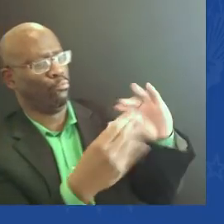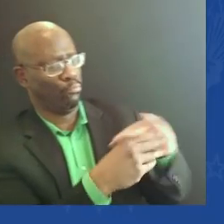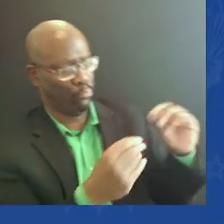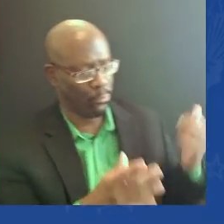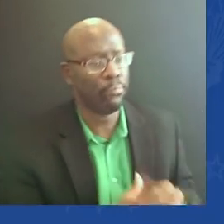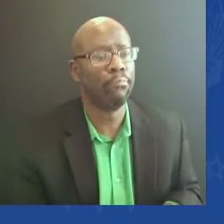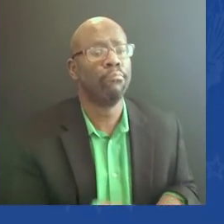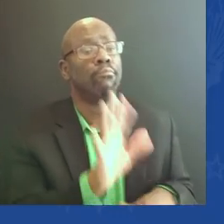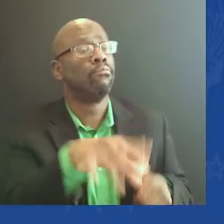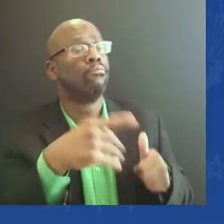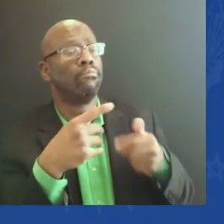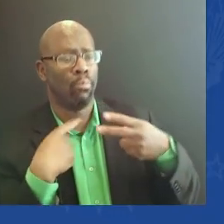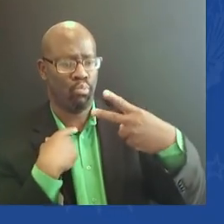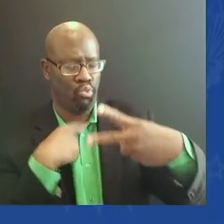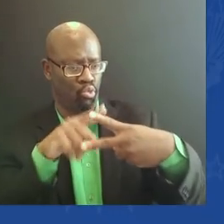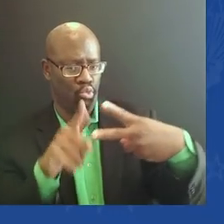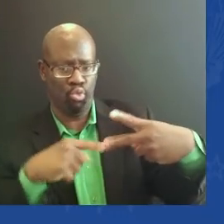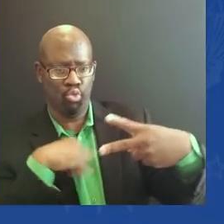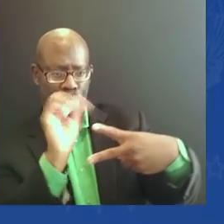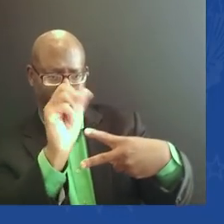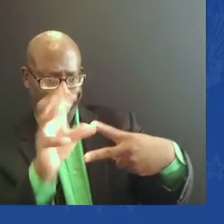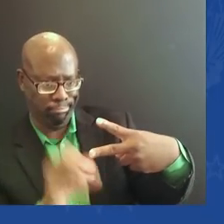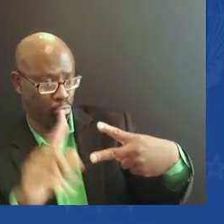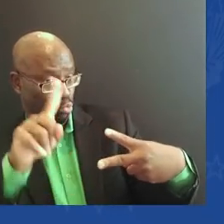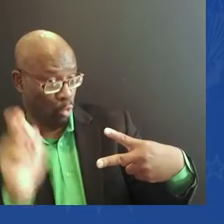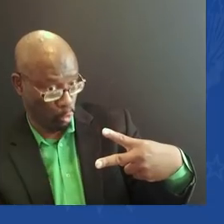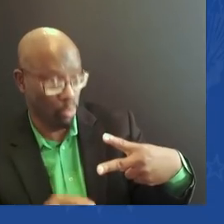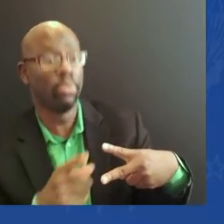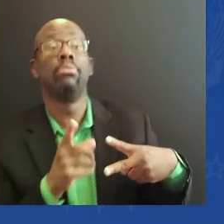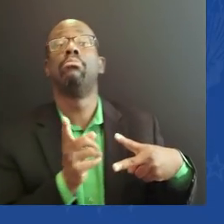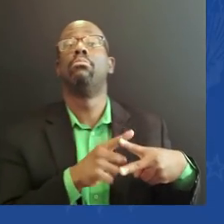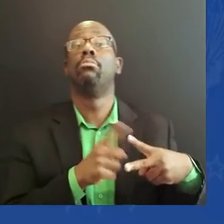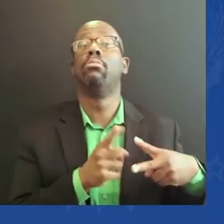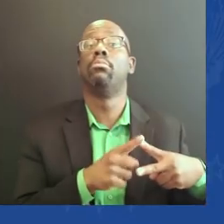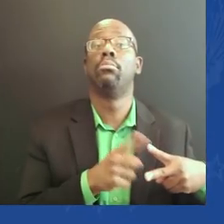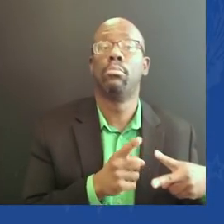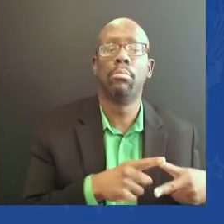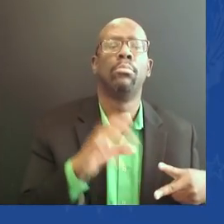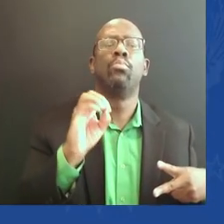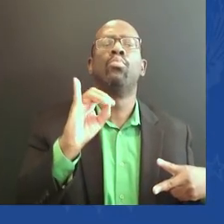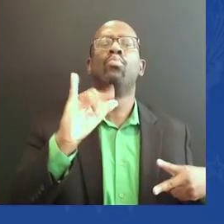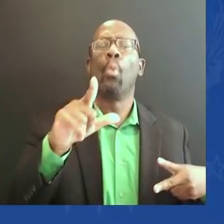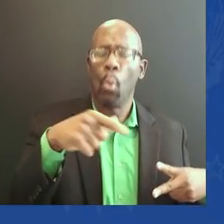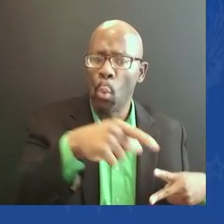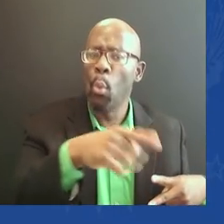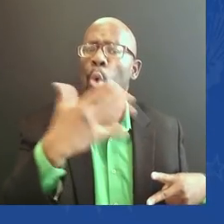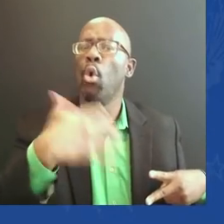But on the question of oil prices, economists say that, you know, when you raise the price of something,